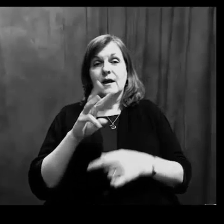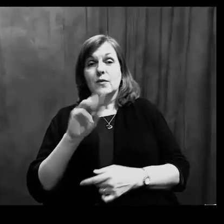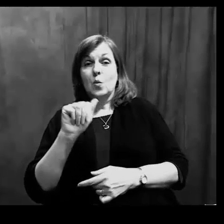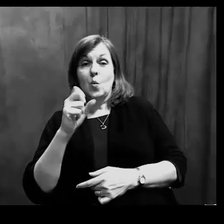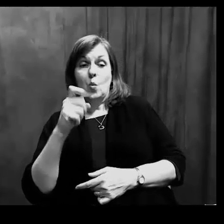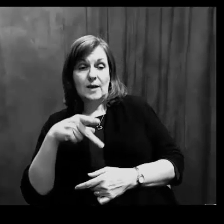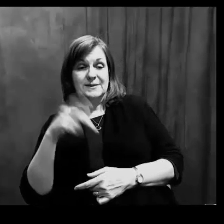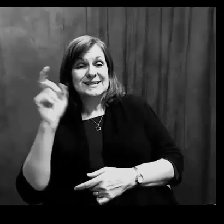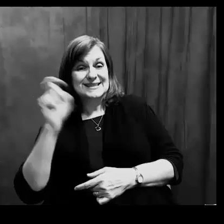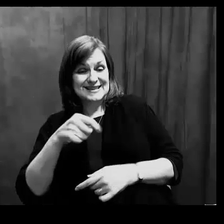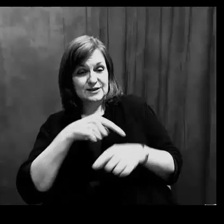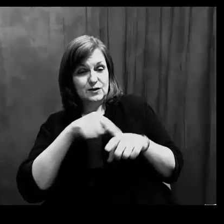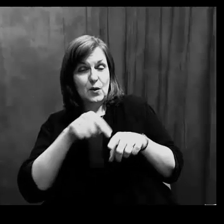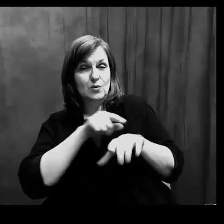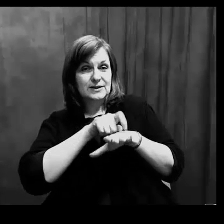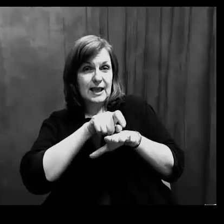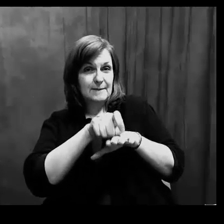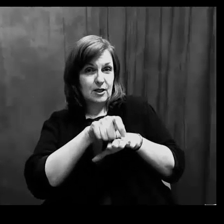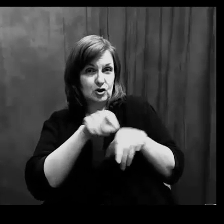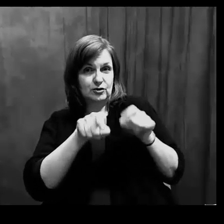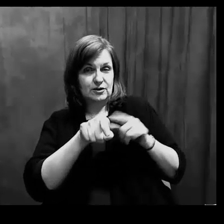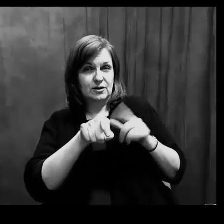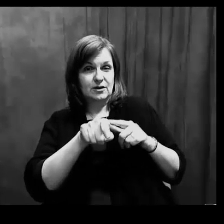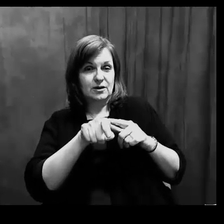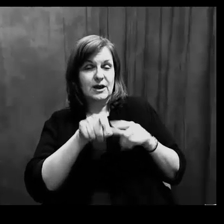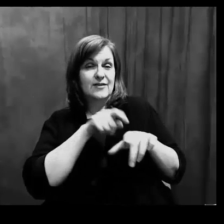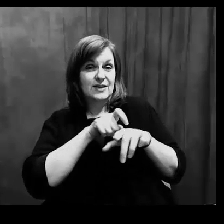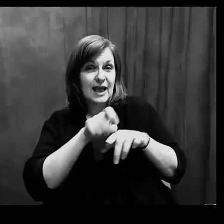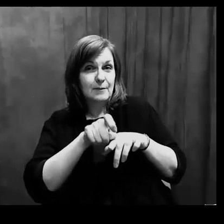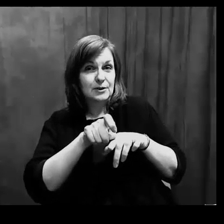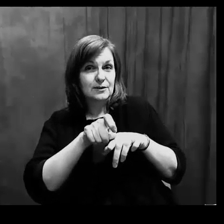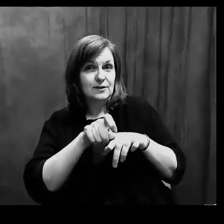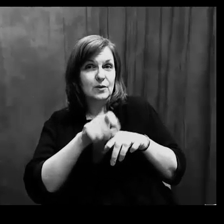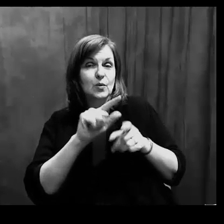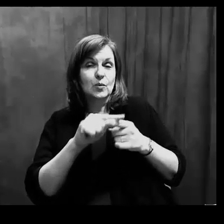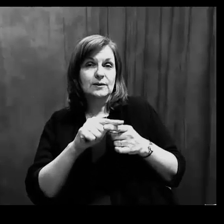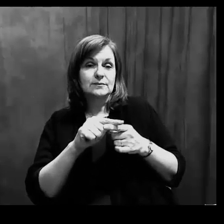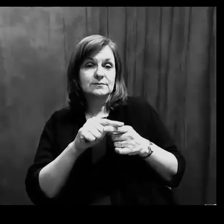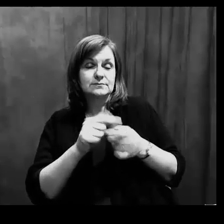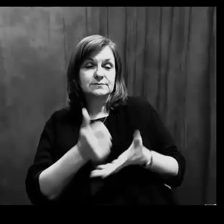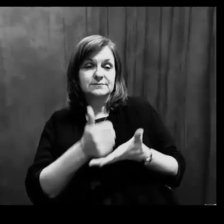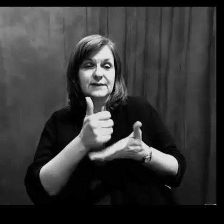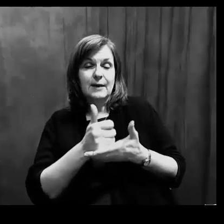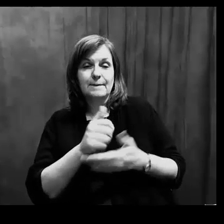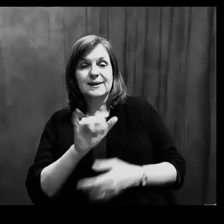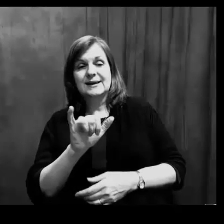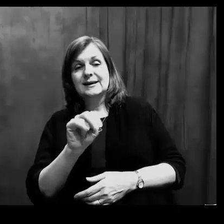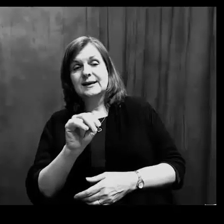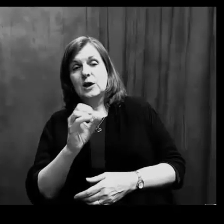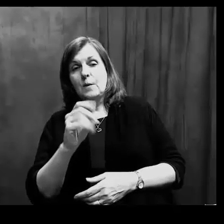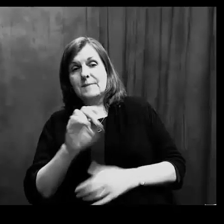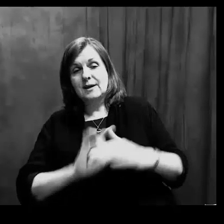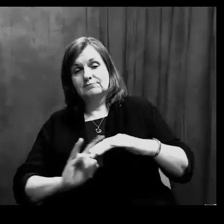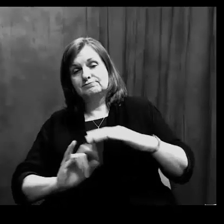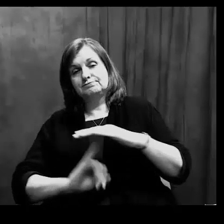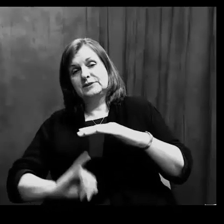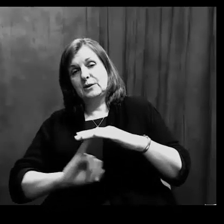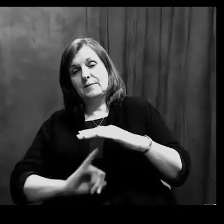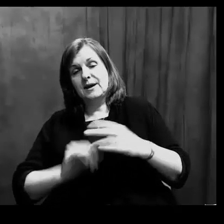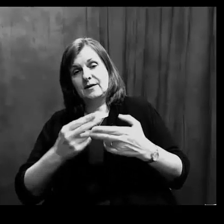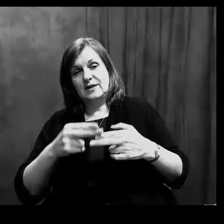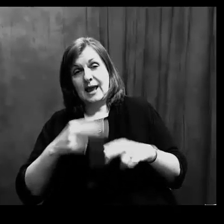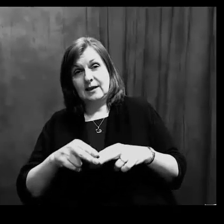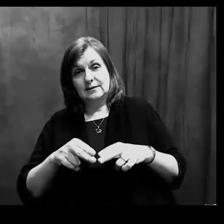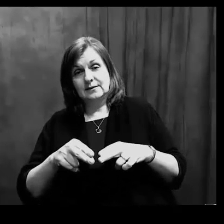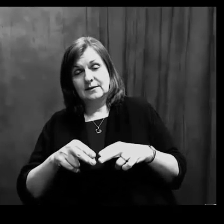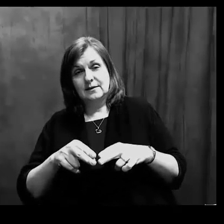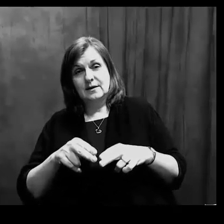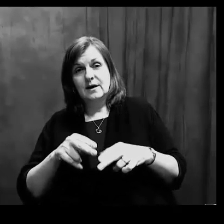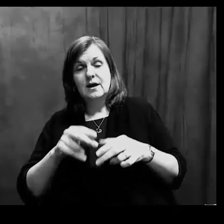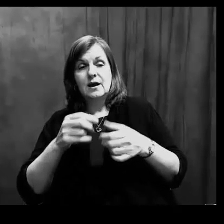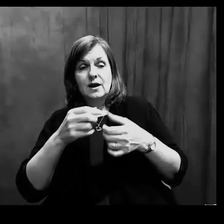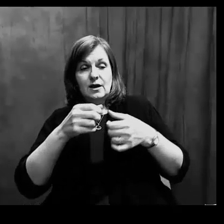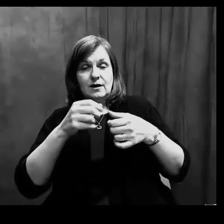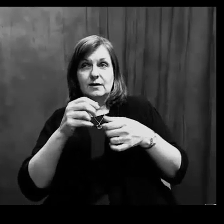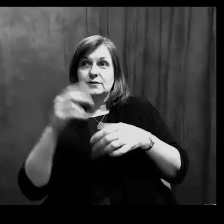the wasp needs to find those caterpillar's because the caterpillar is going to incubate the wasp eggs. When those wasp eggs then